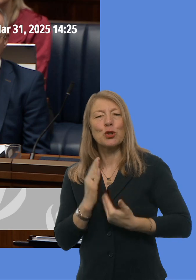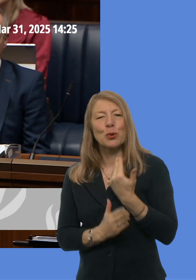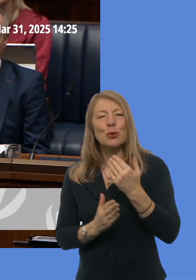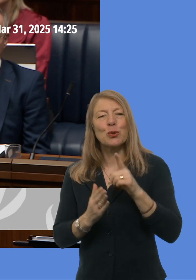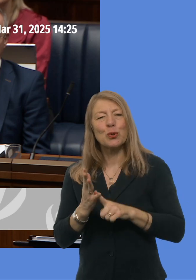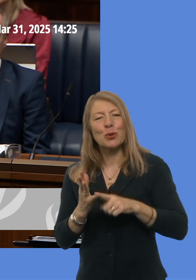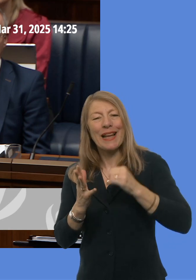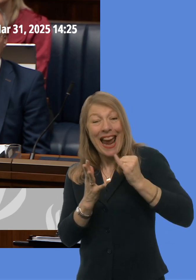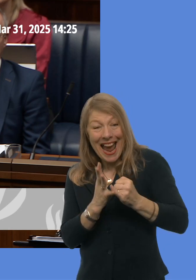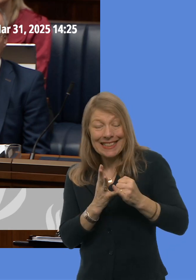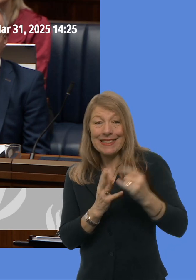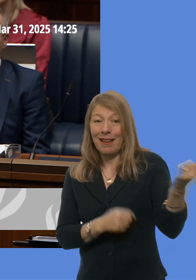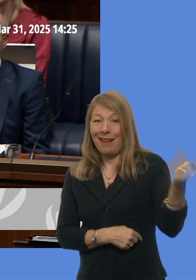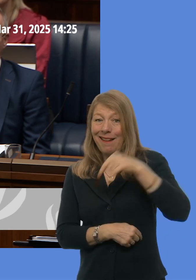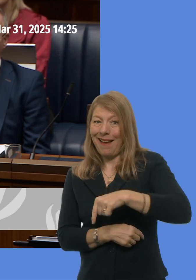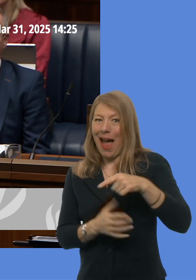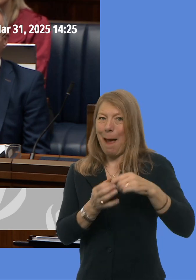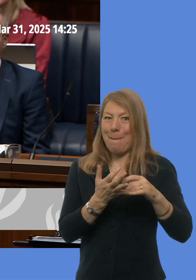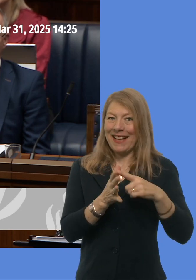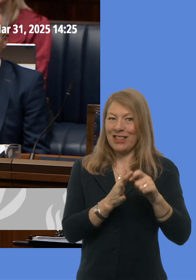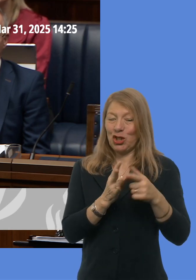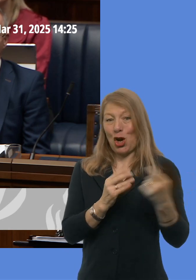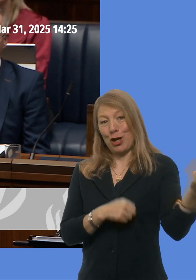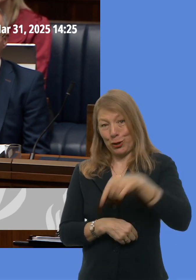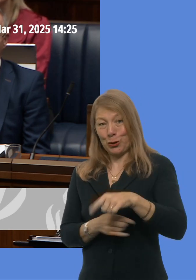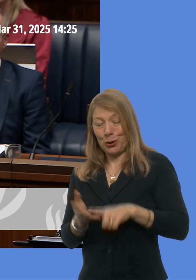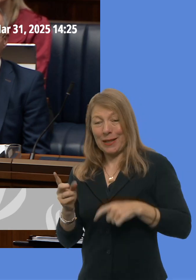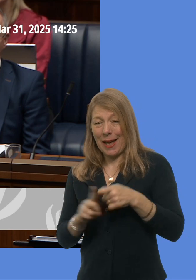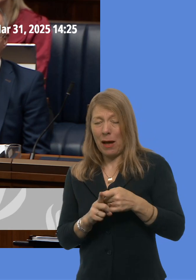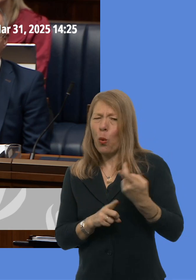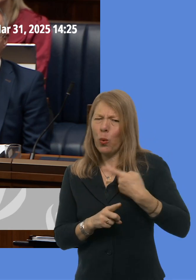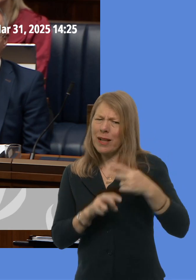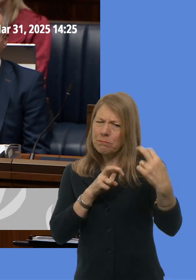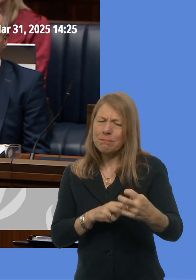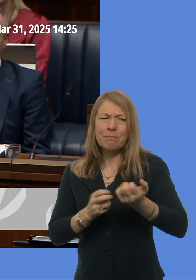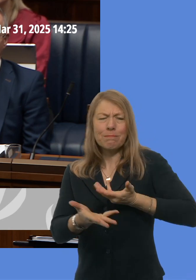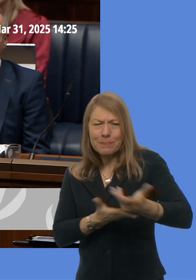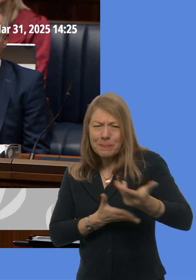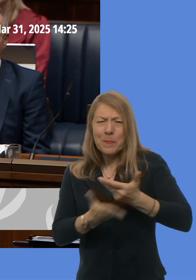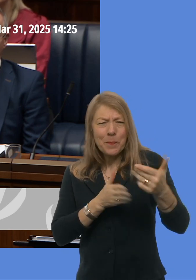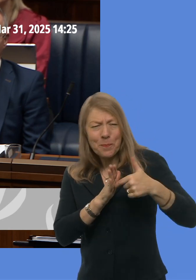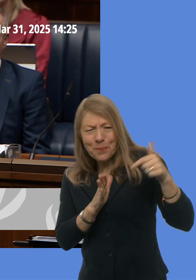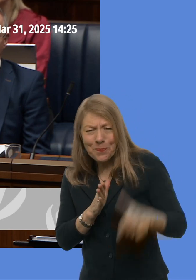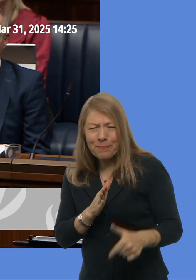I had a very good and lengthy, detailed conversation with him, not just about tariffs but about this issue and how he can use